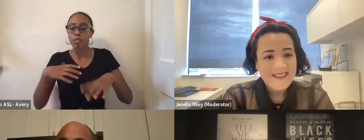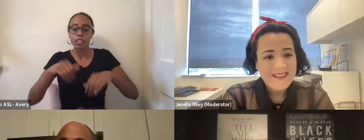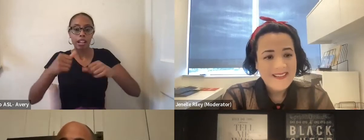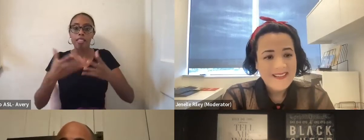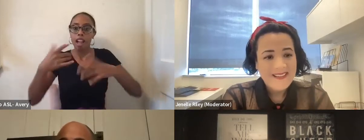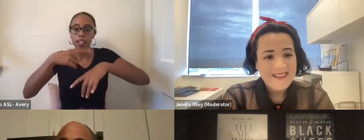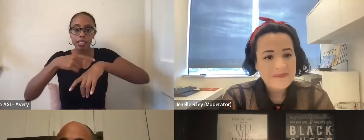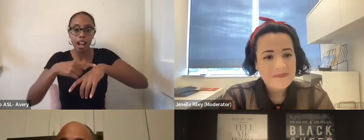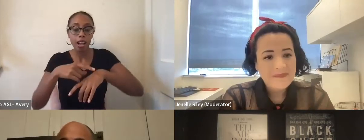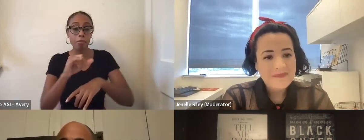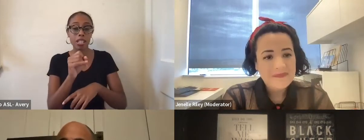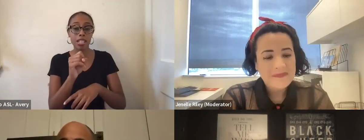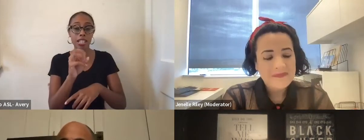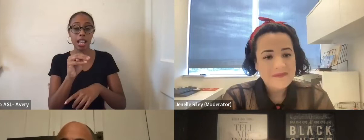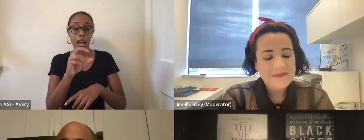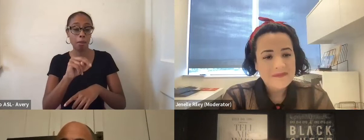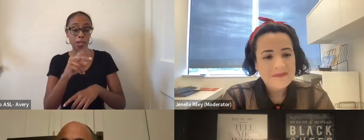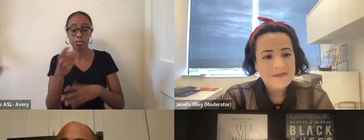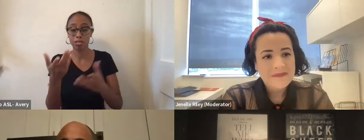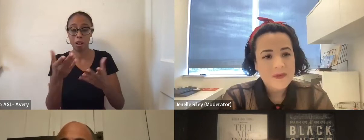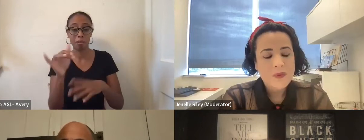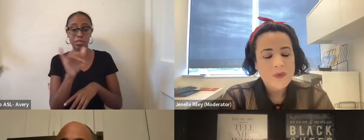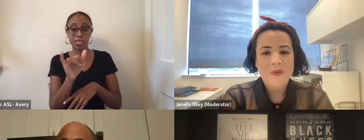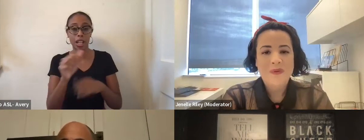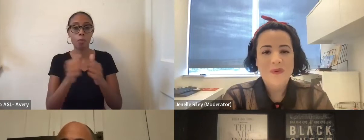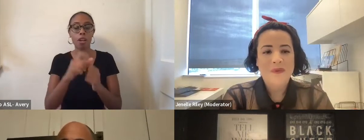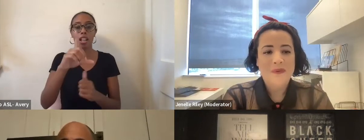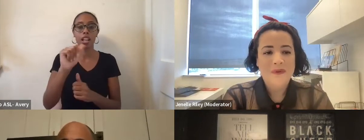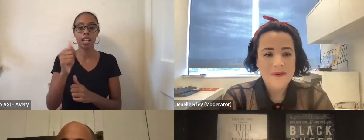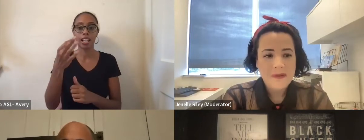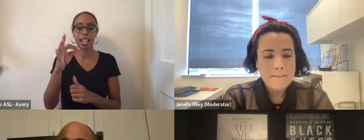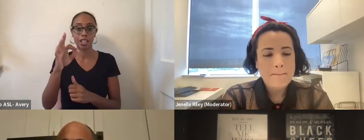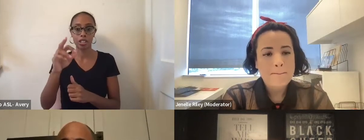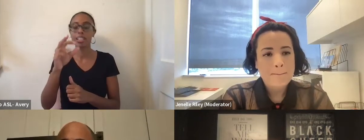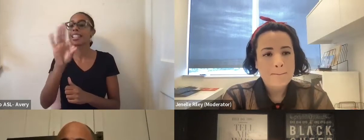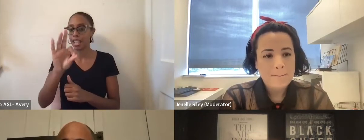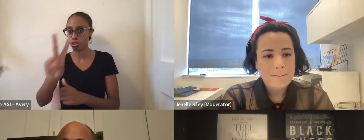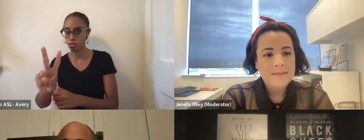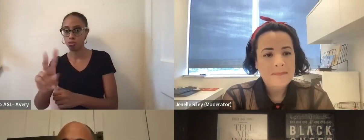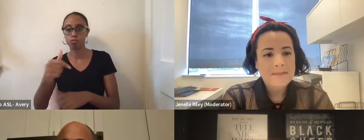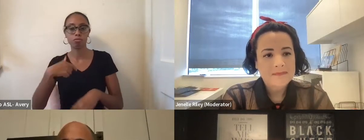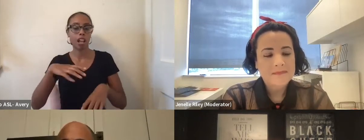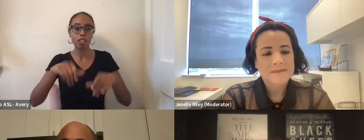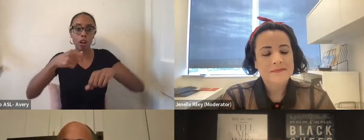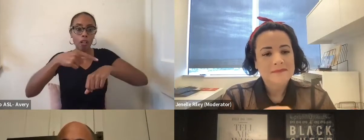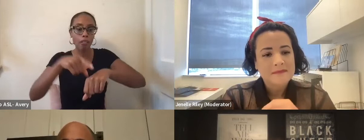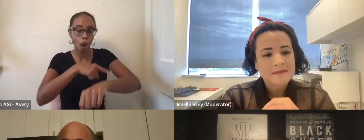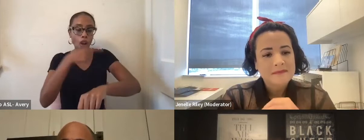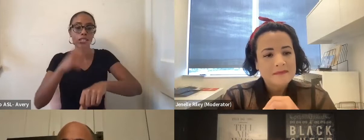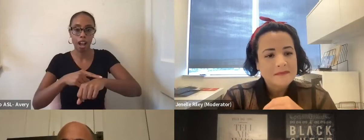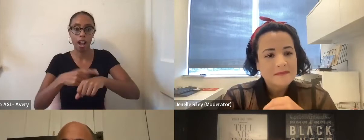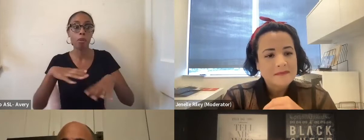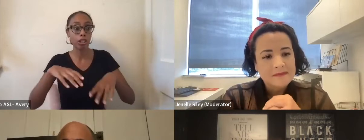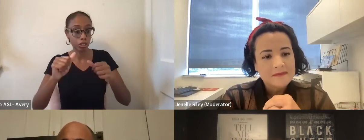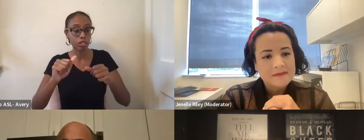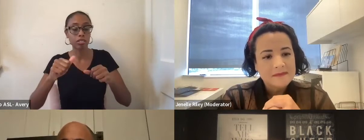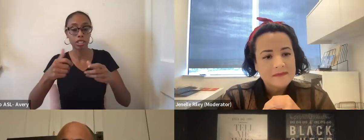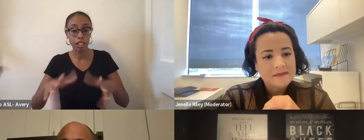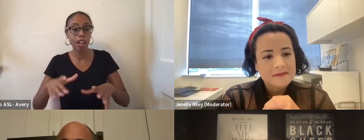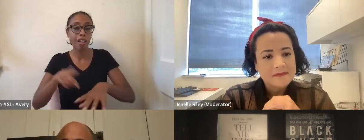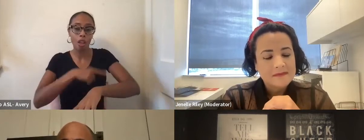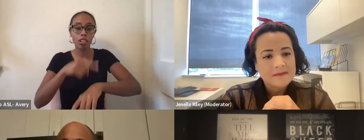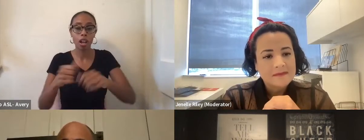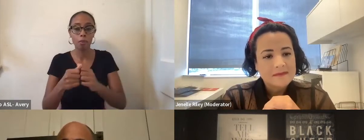But it took a long time on this film to make it feel coherent and to make it feel as though we